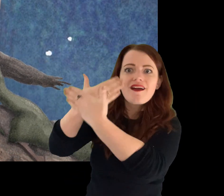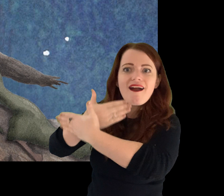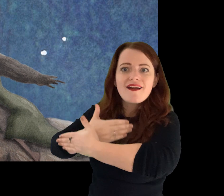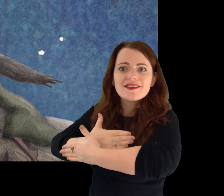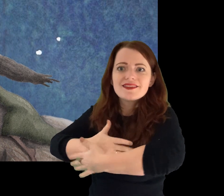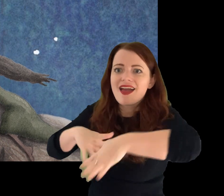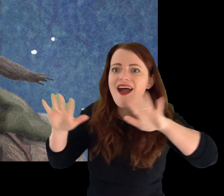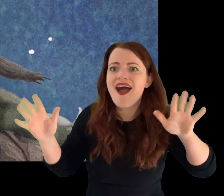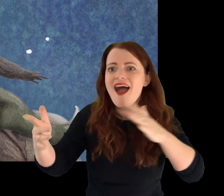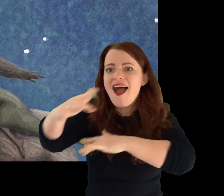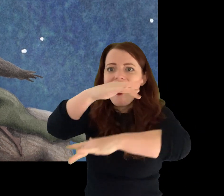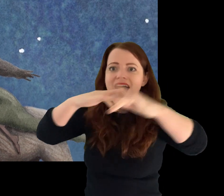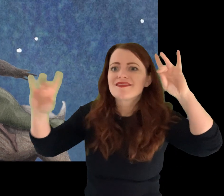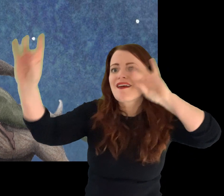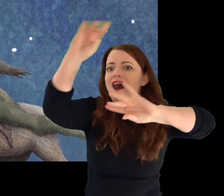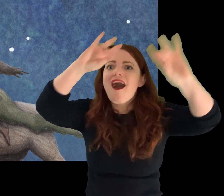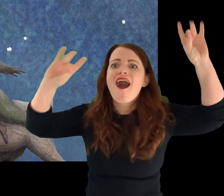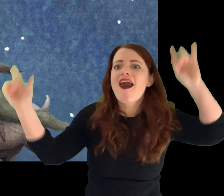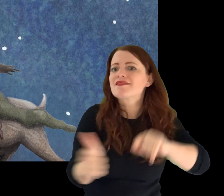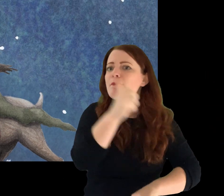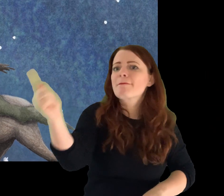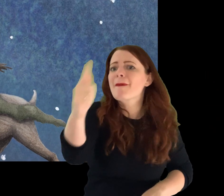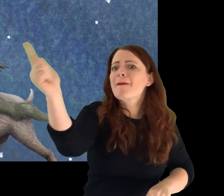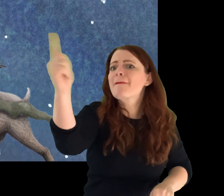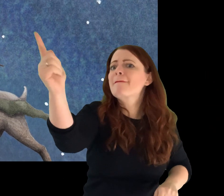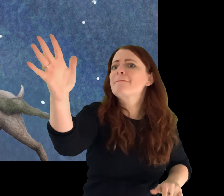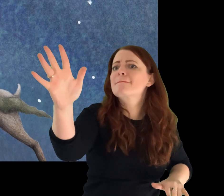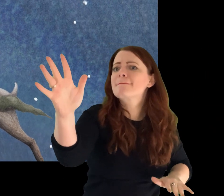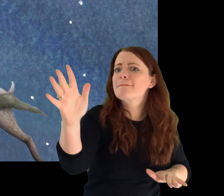Up into the air and the star filled sky Up, up, up Into the air